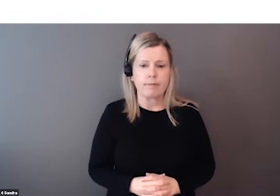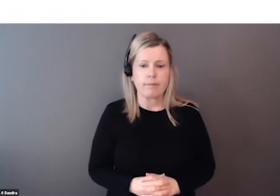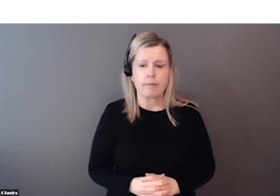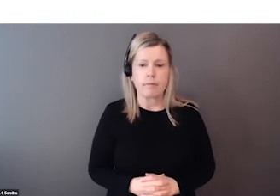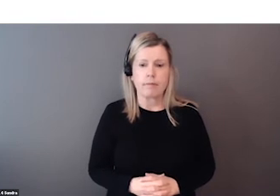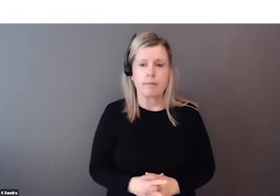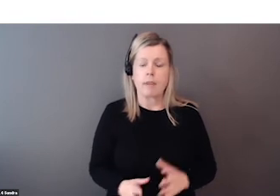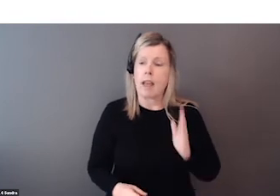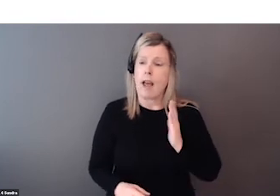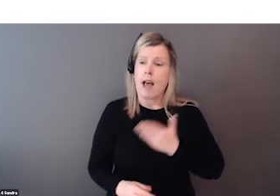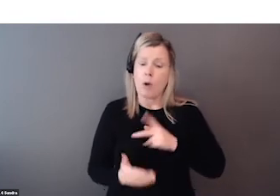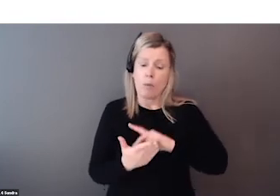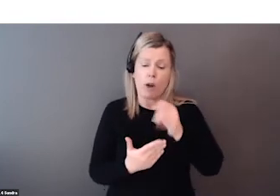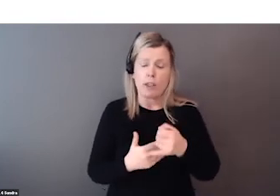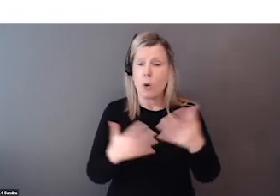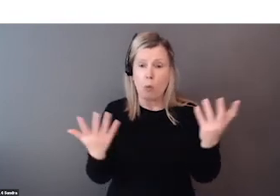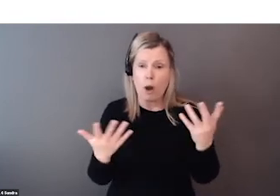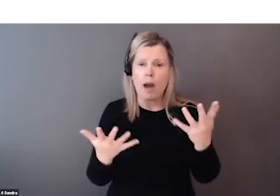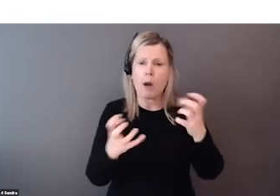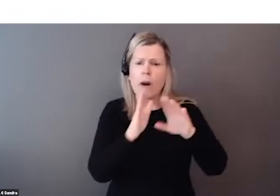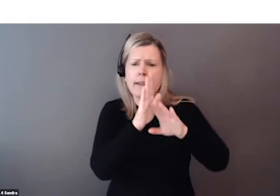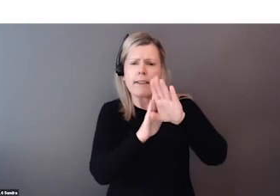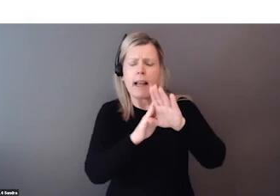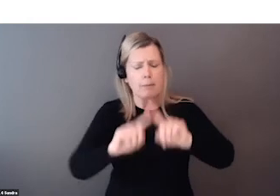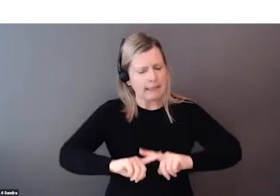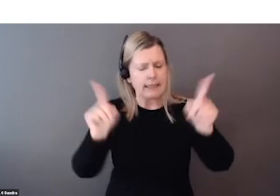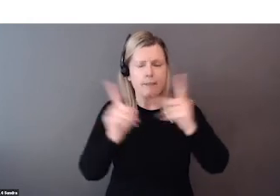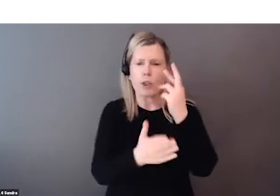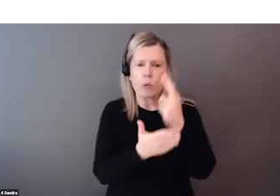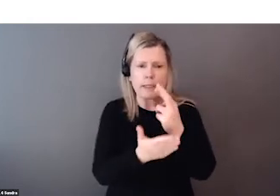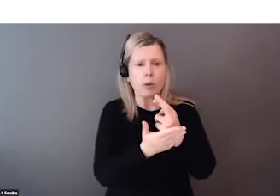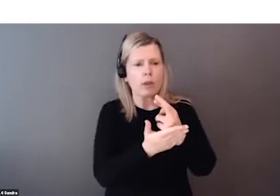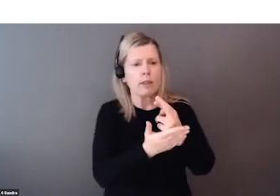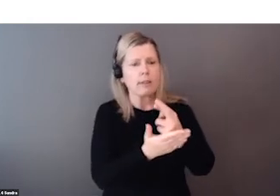Our project will co-create resources to inform the development of standards that address risks